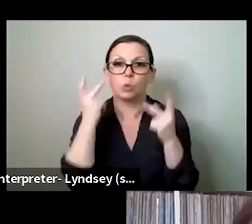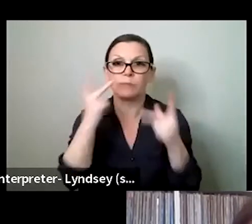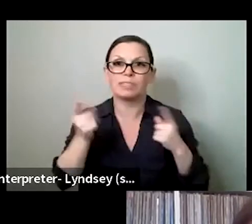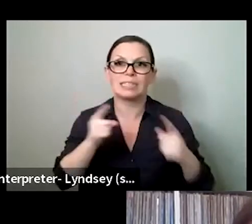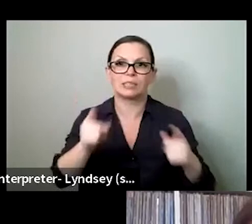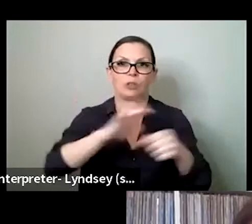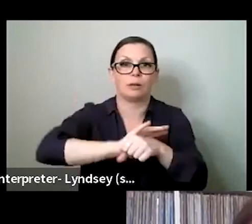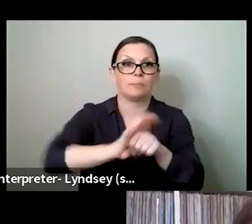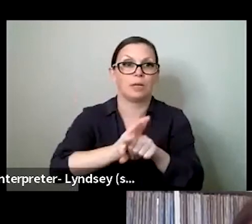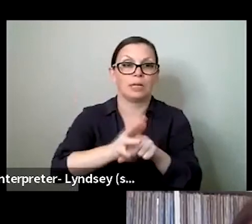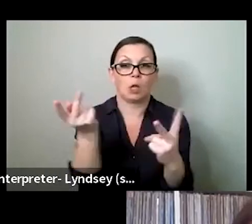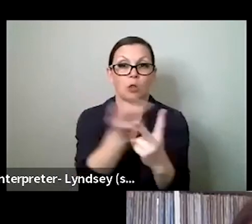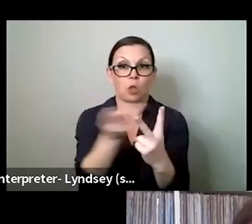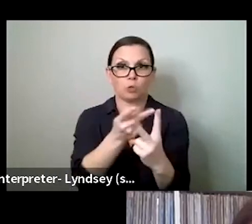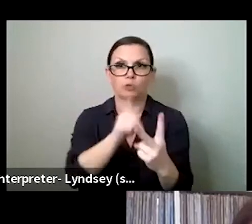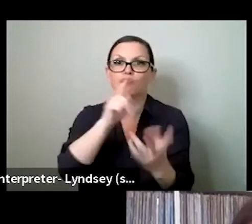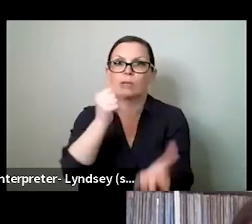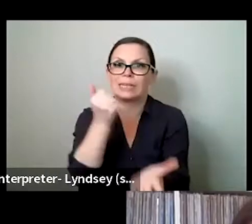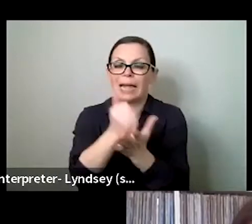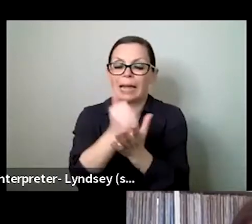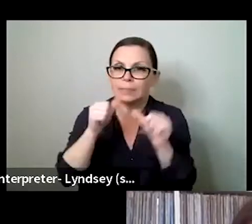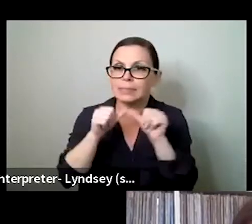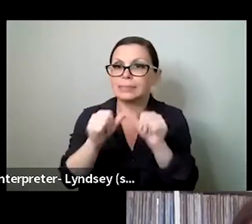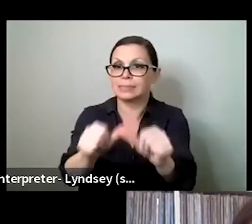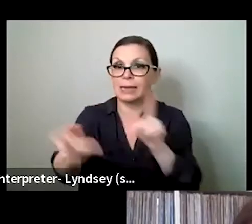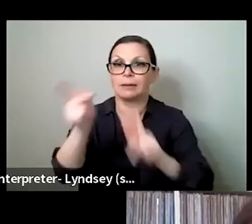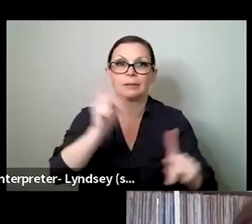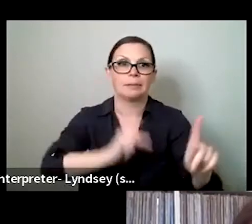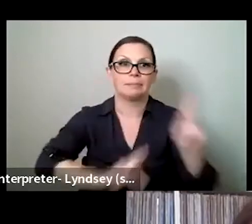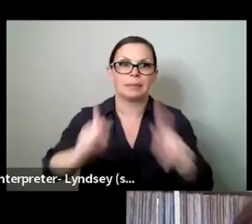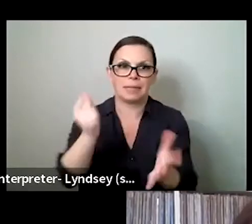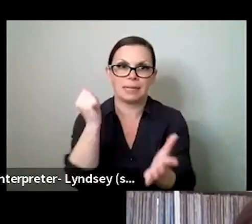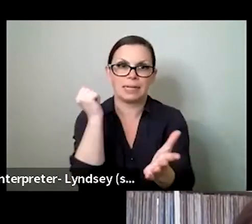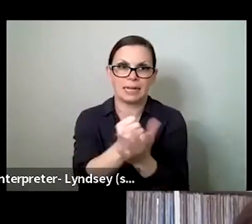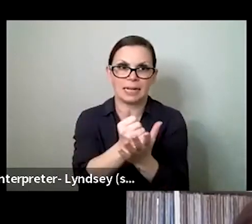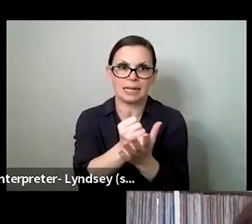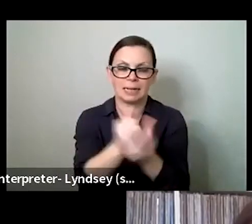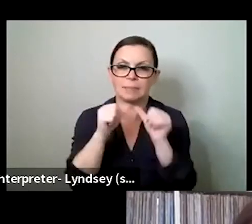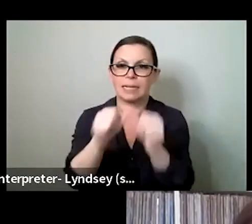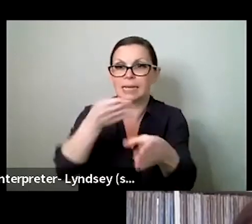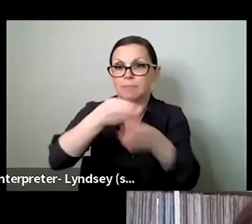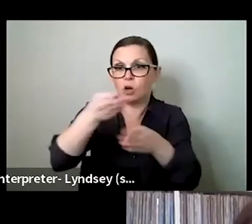that those actually helped sustain people in helping them keep their careers going